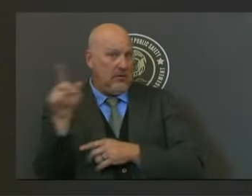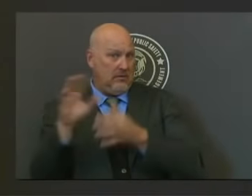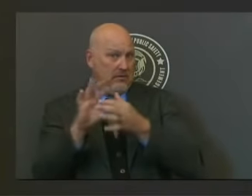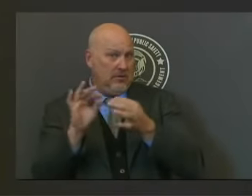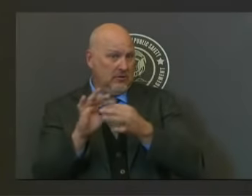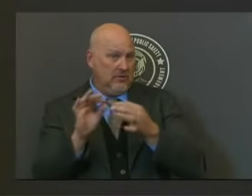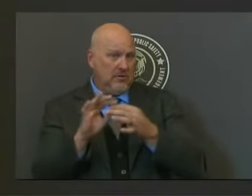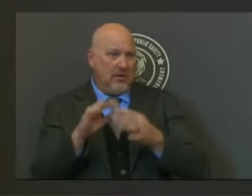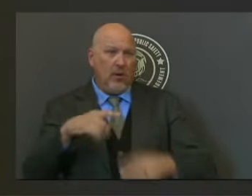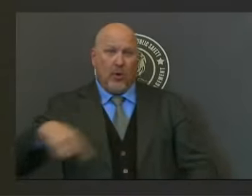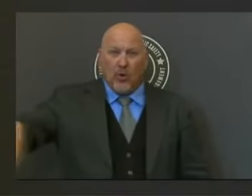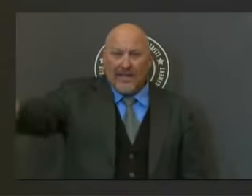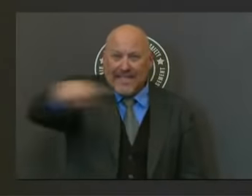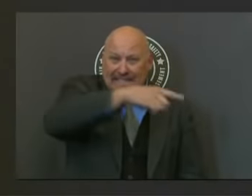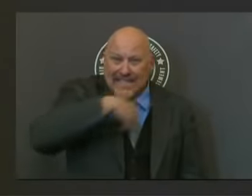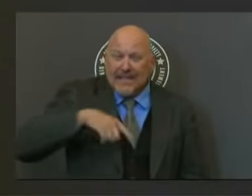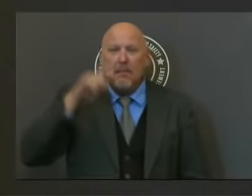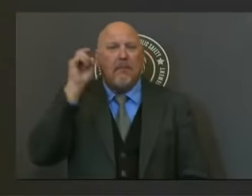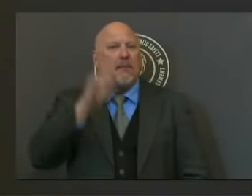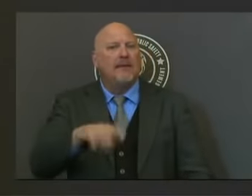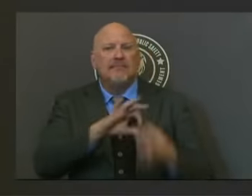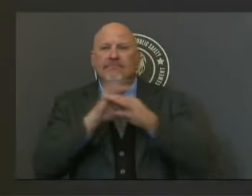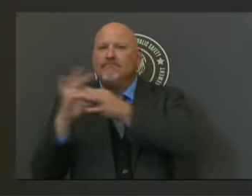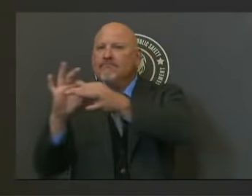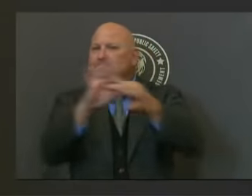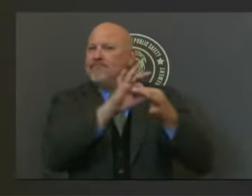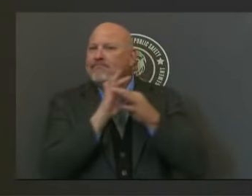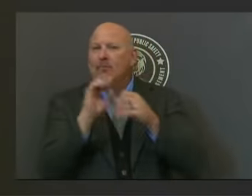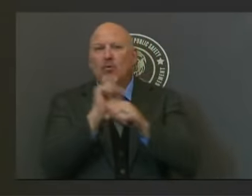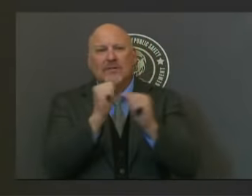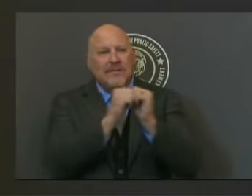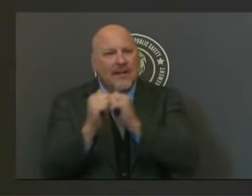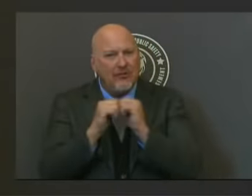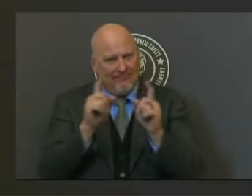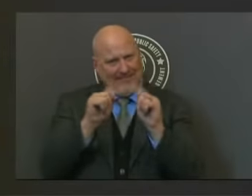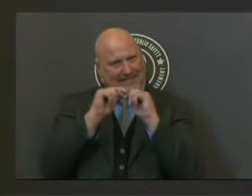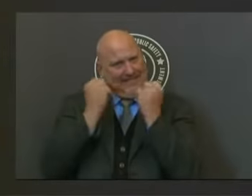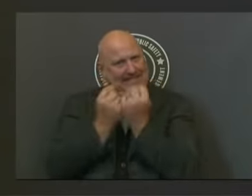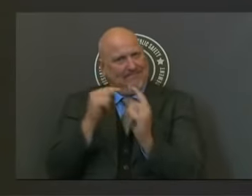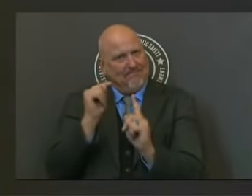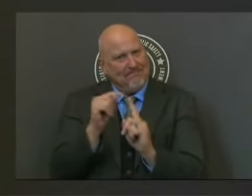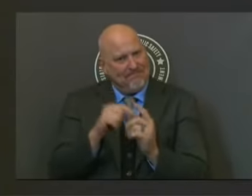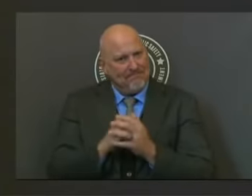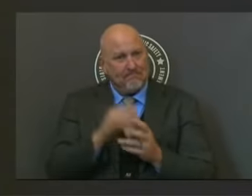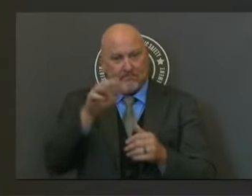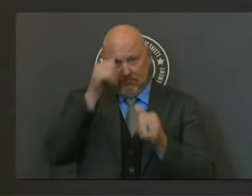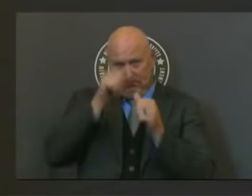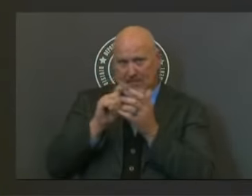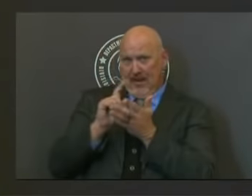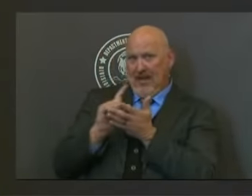together was the transmission